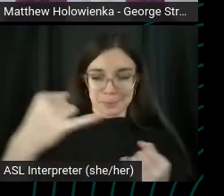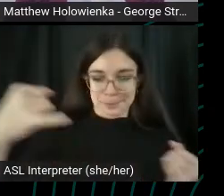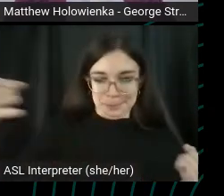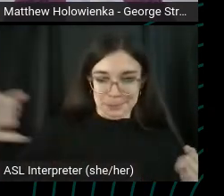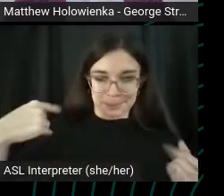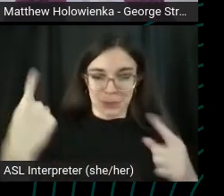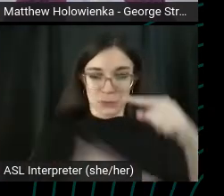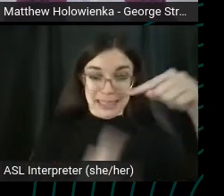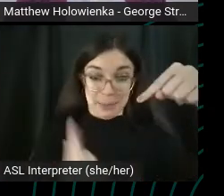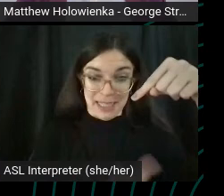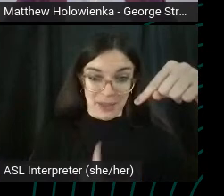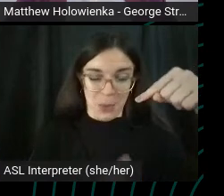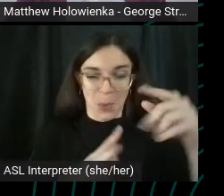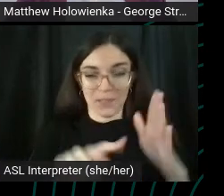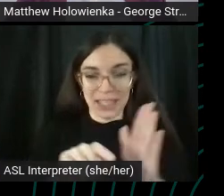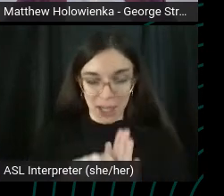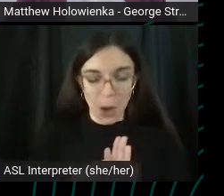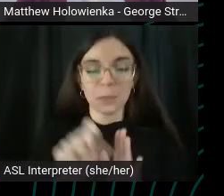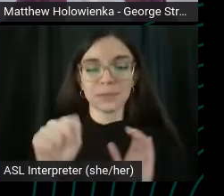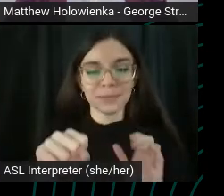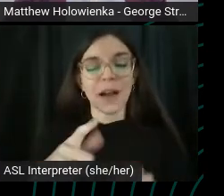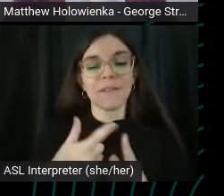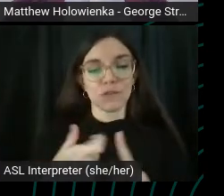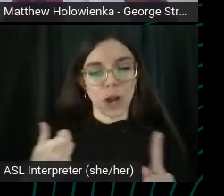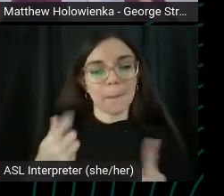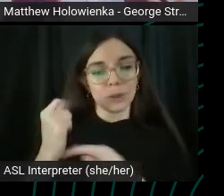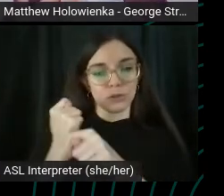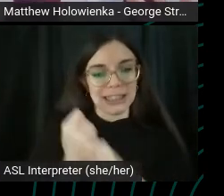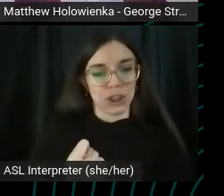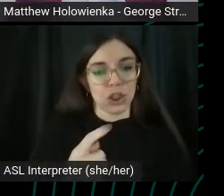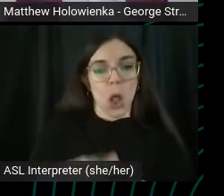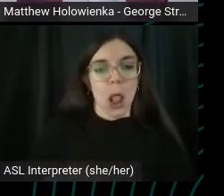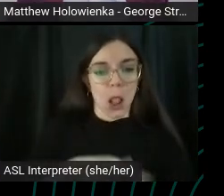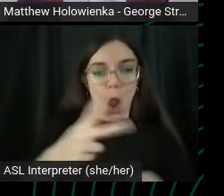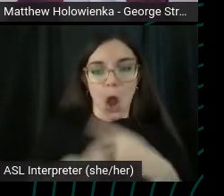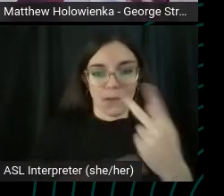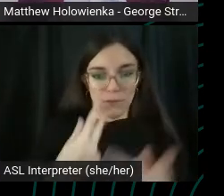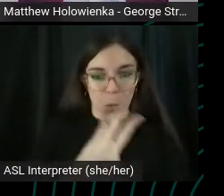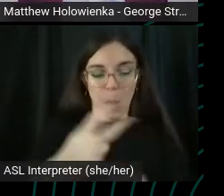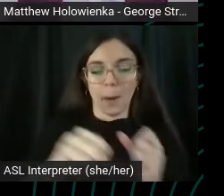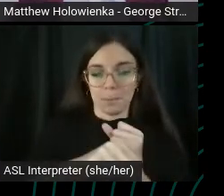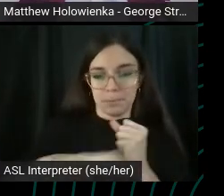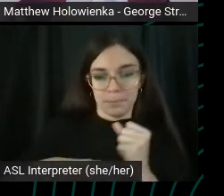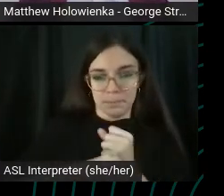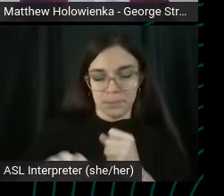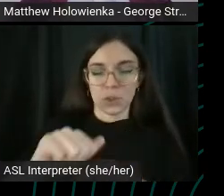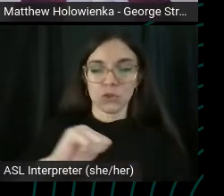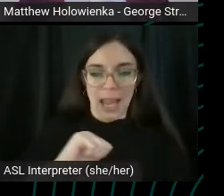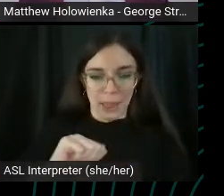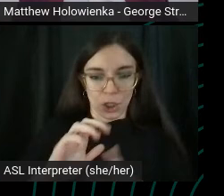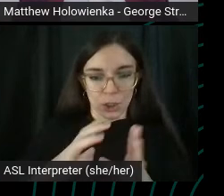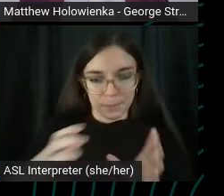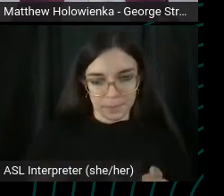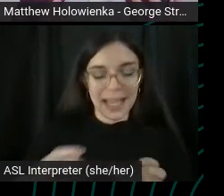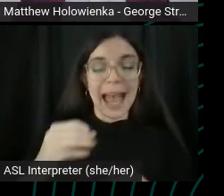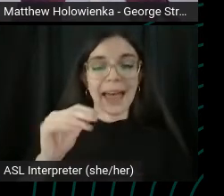did come from a traditional long-form trailer. And speaking of reusing your clips, these sorts of short, snappy videos repurposed